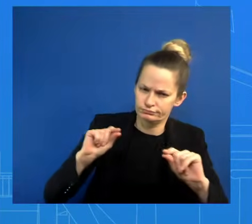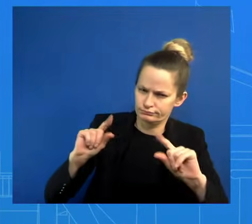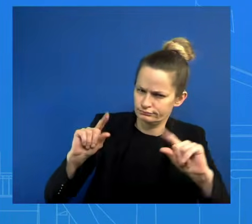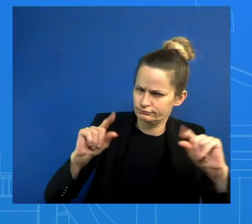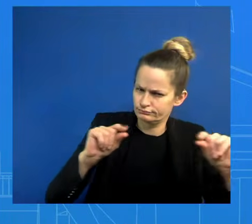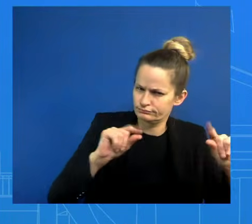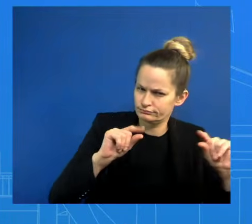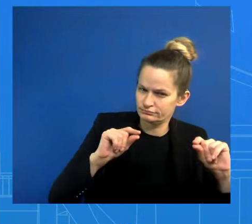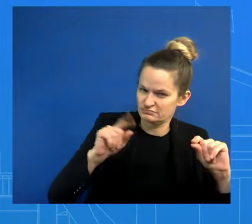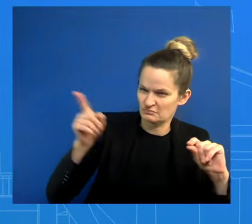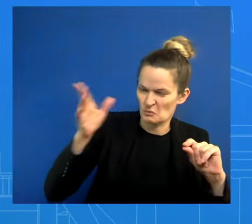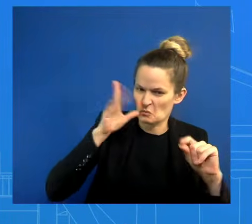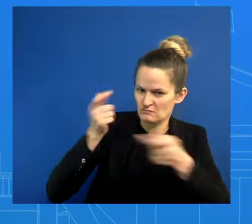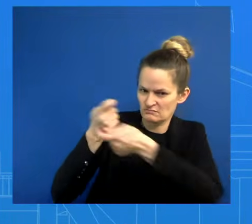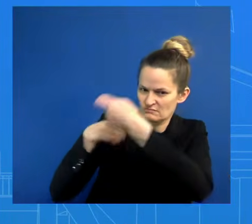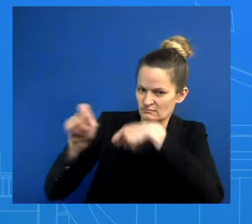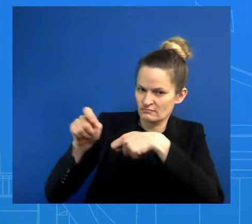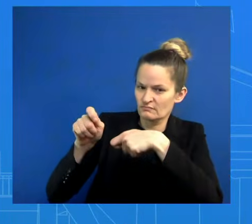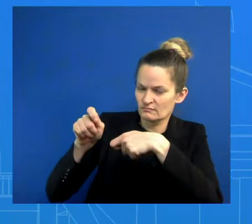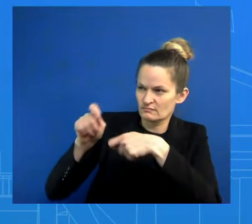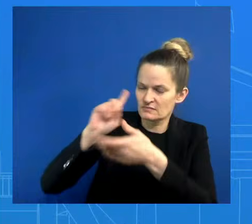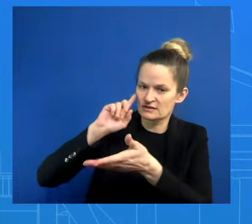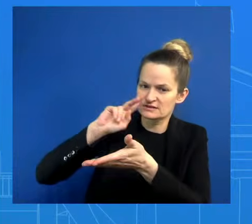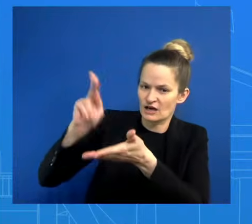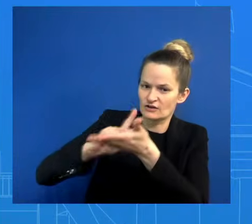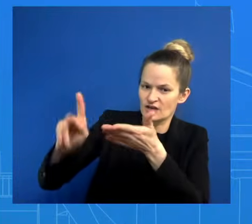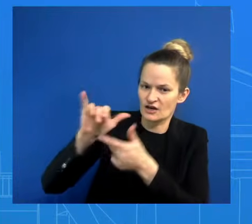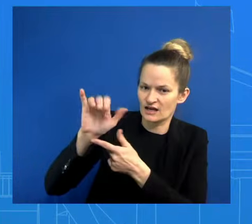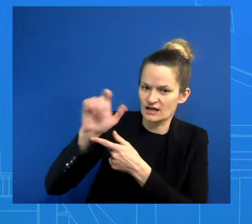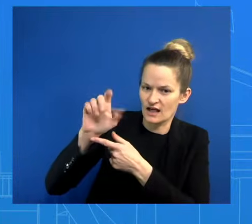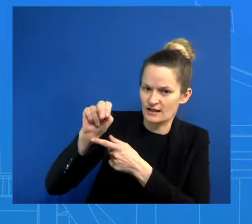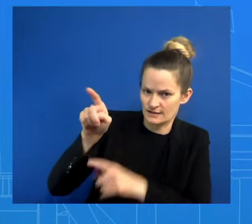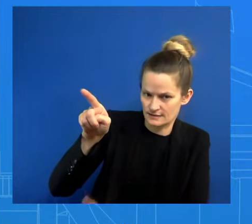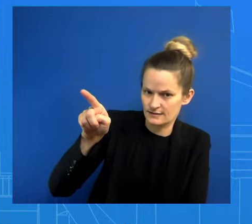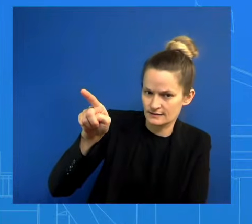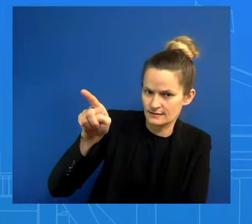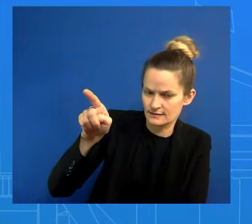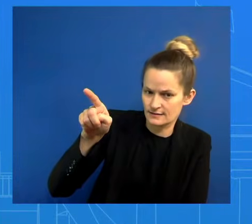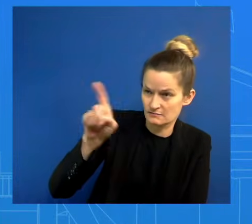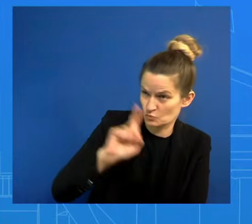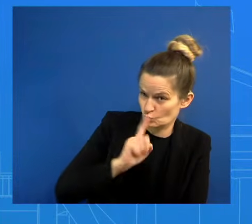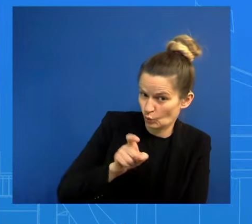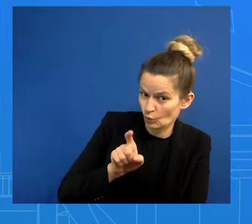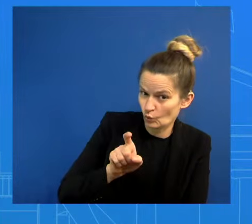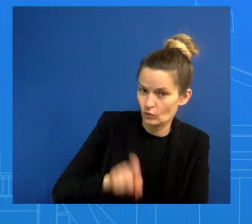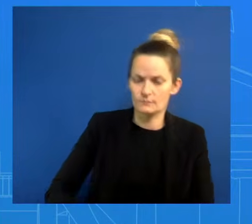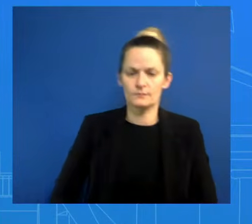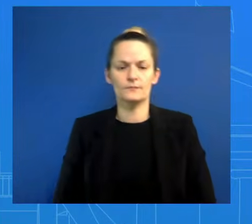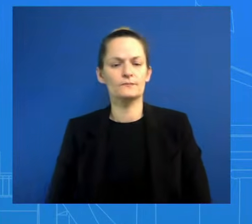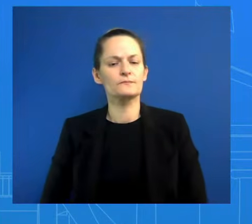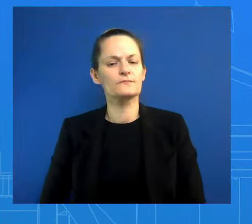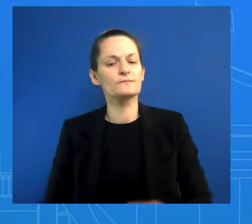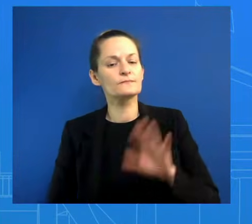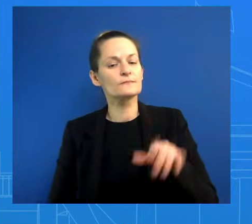said herself just last month, she has no plans to leave. It seems to be -- that report, to us, seems to be pure speculation.